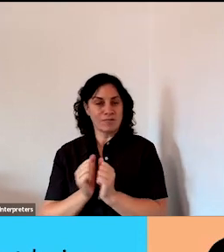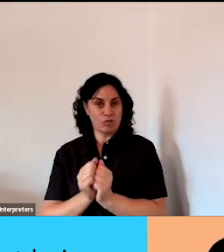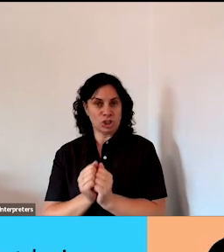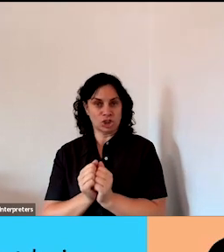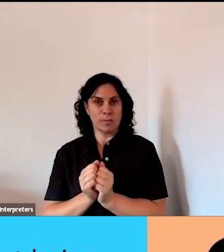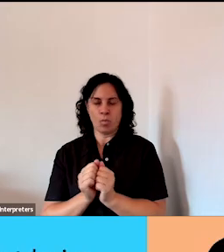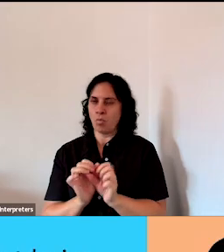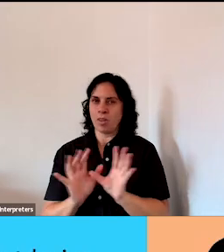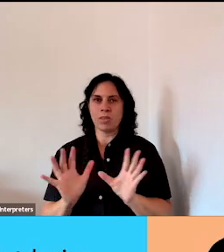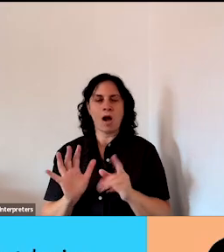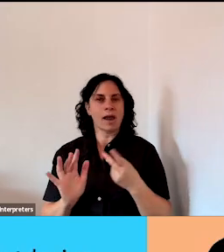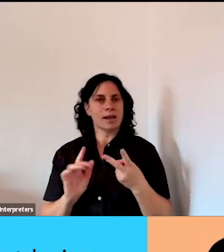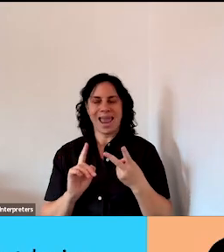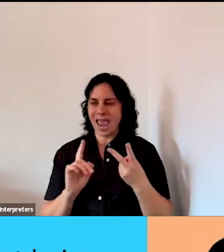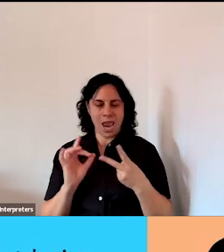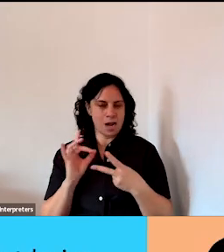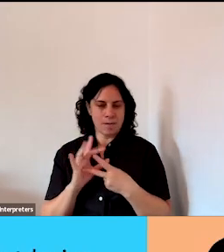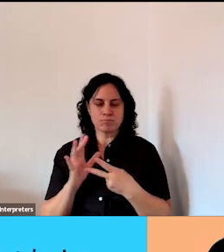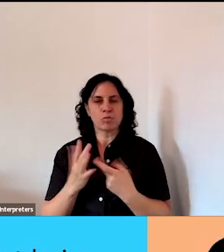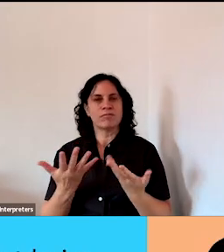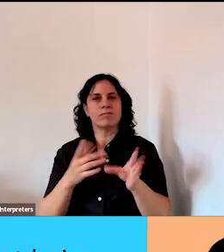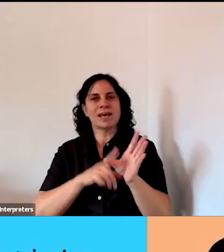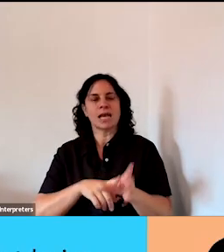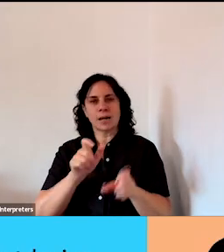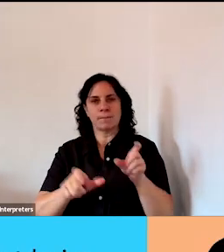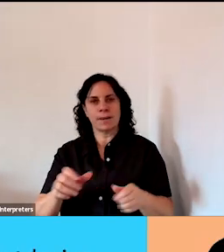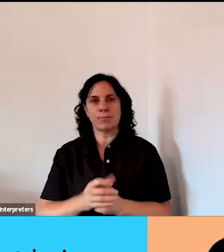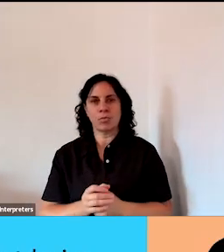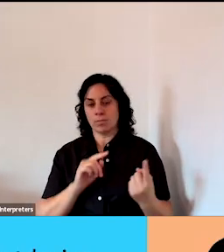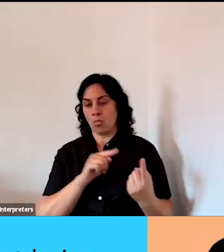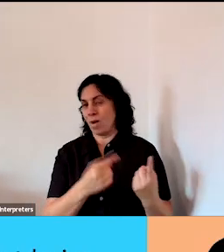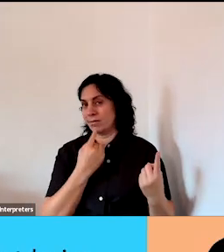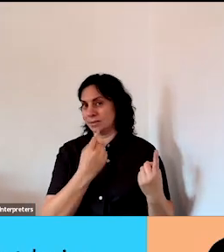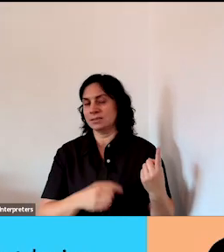are like and that they are very important for young people with one young person saying that they think the best thing